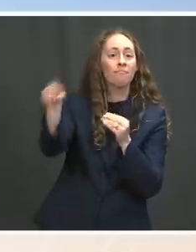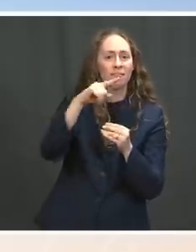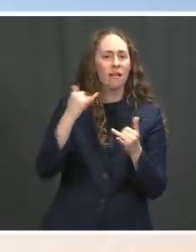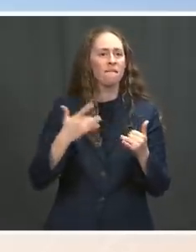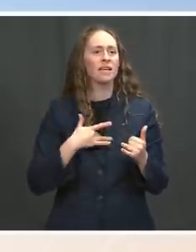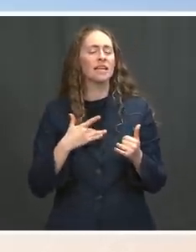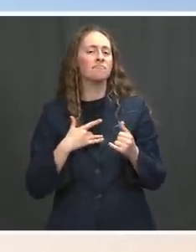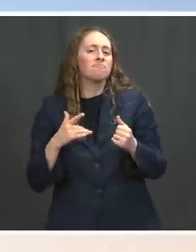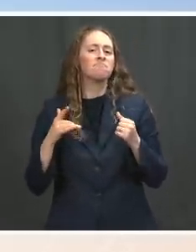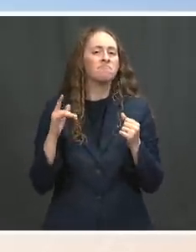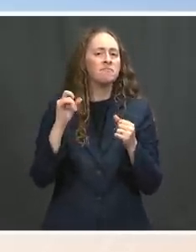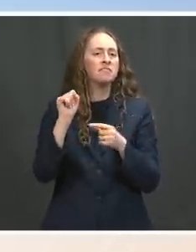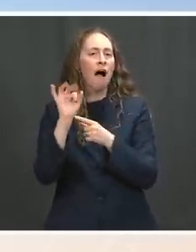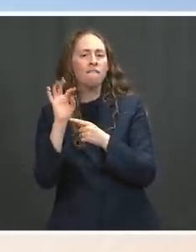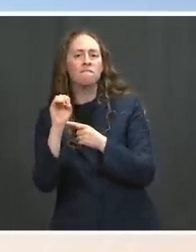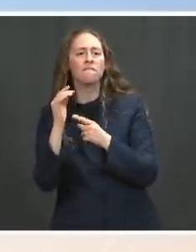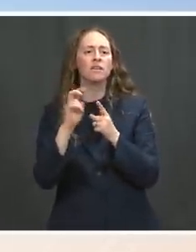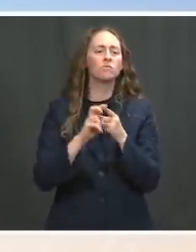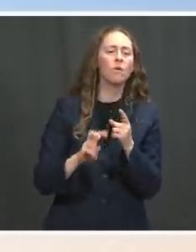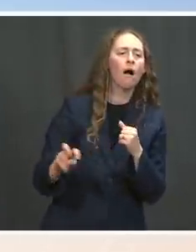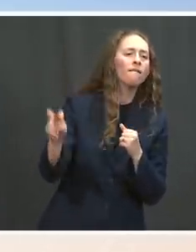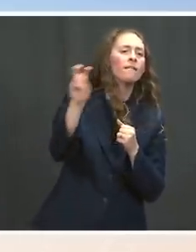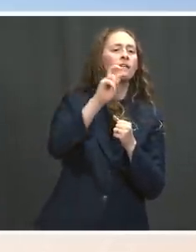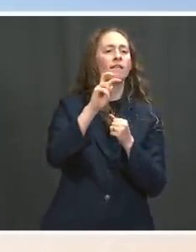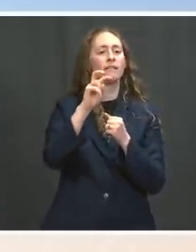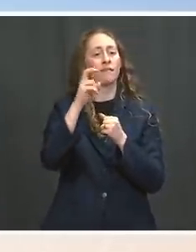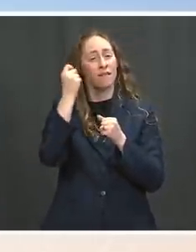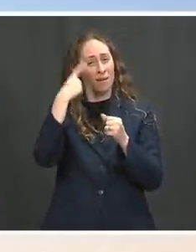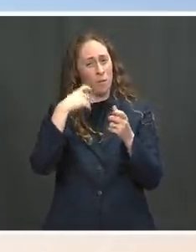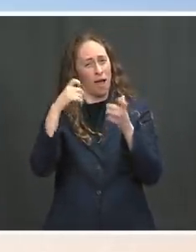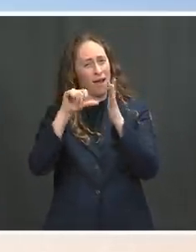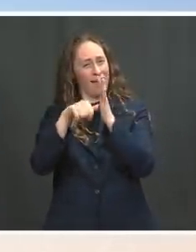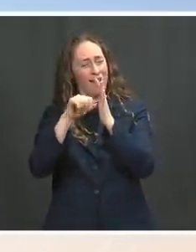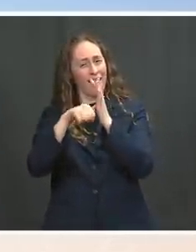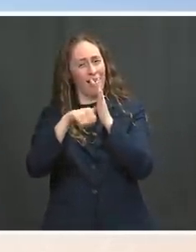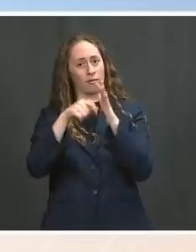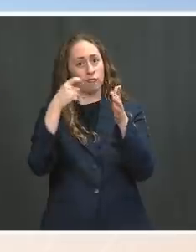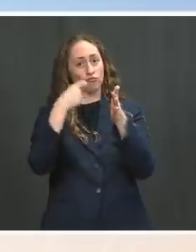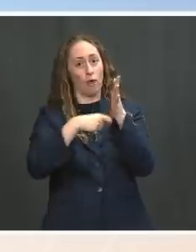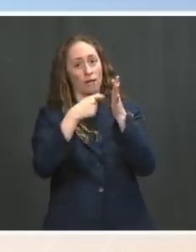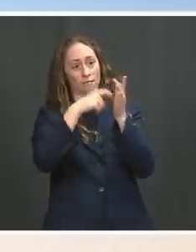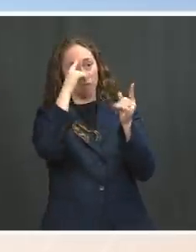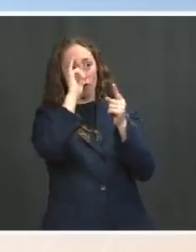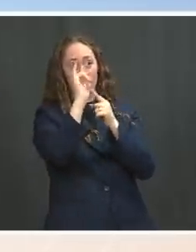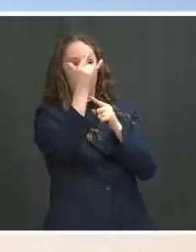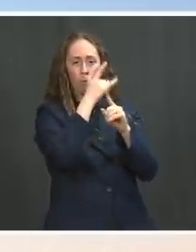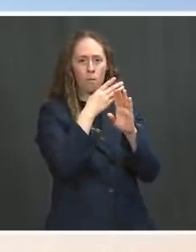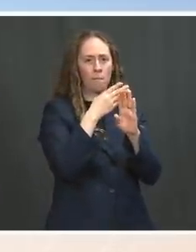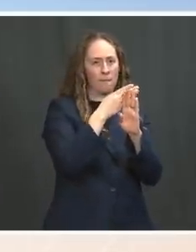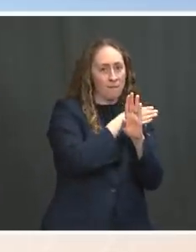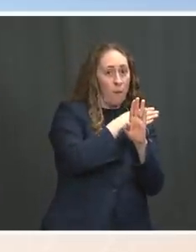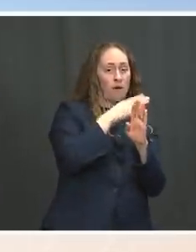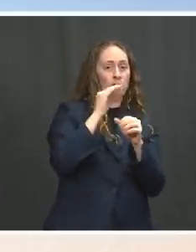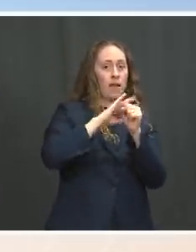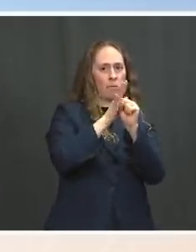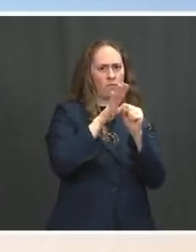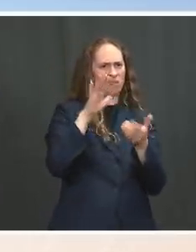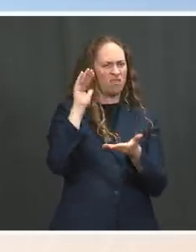what they were prior to the pandemic. We're also seeing in the data that some of the price increases impact the reflect- --